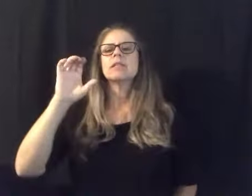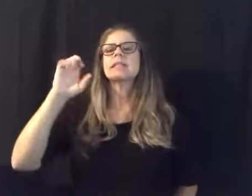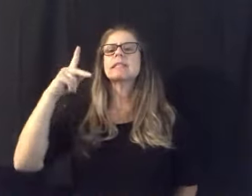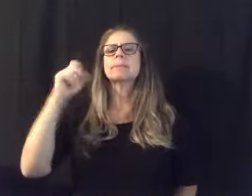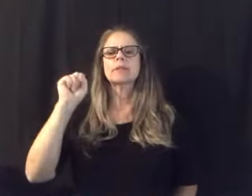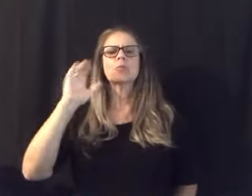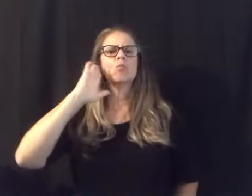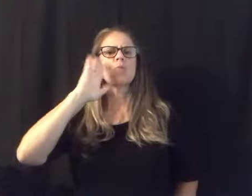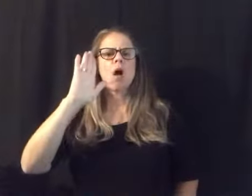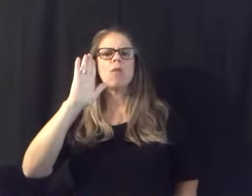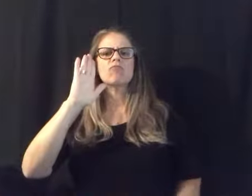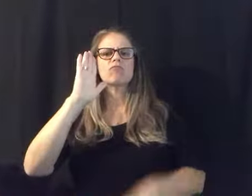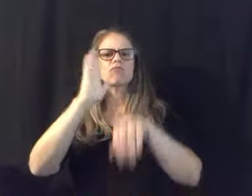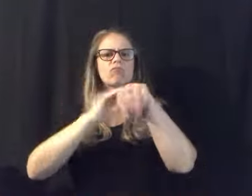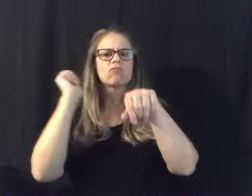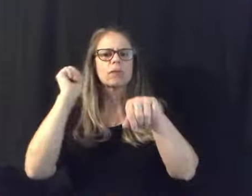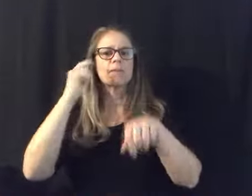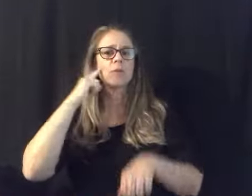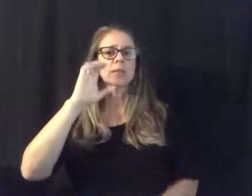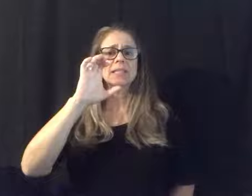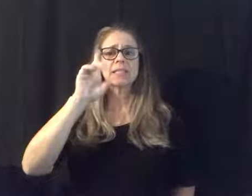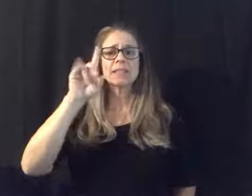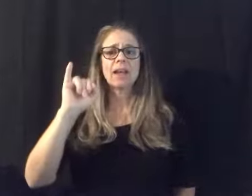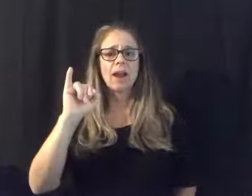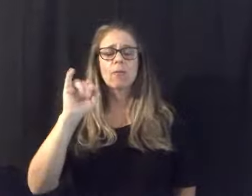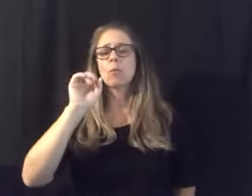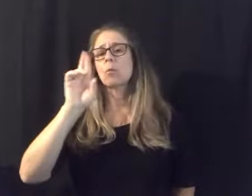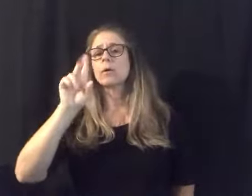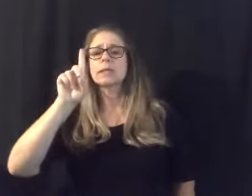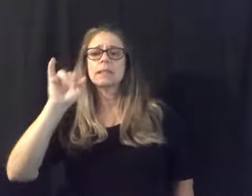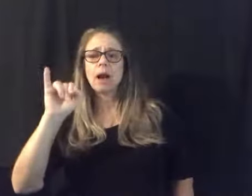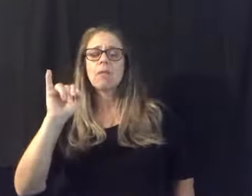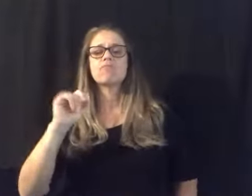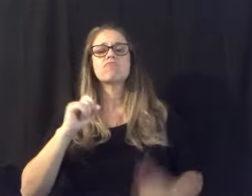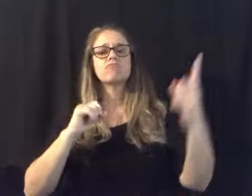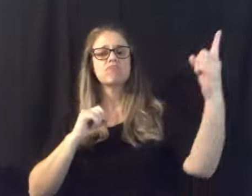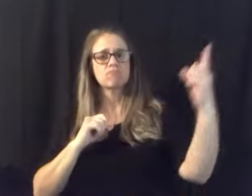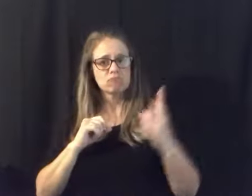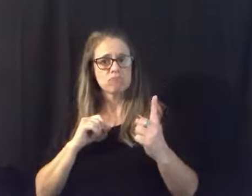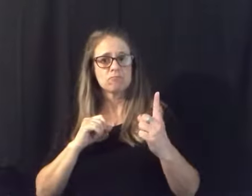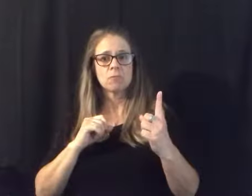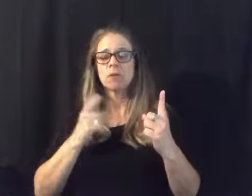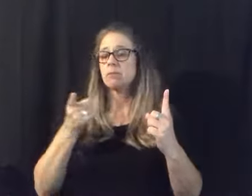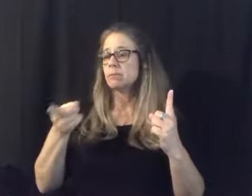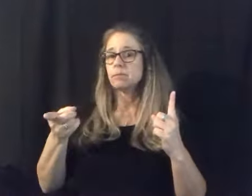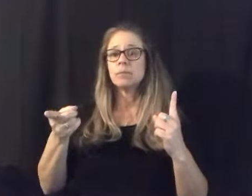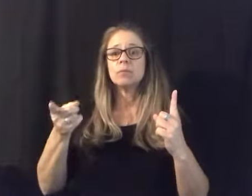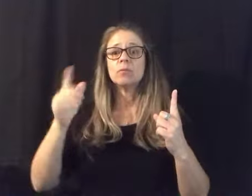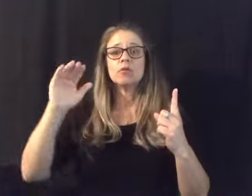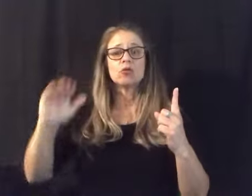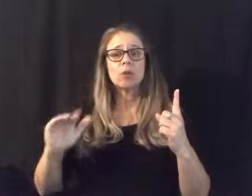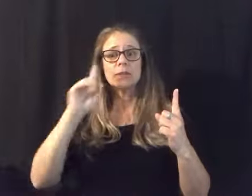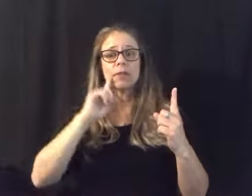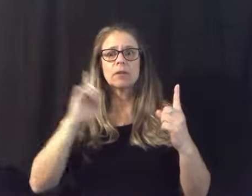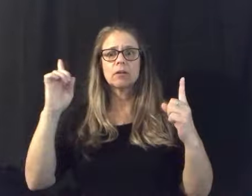CPS will call for a CDI or DI to come and when a Deaf child sees a CDI,